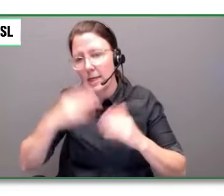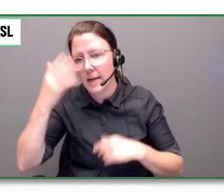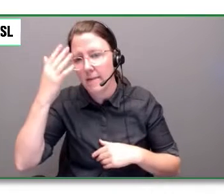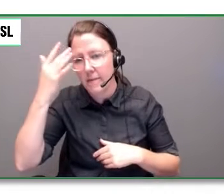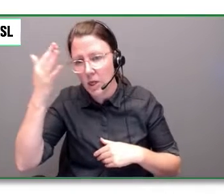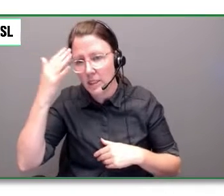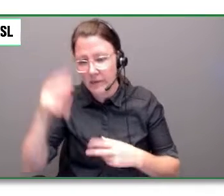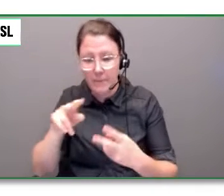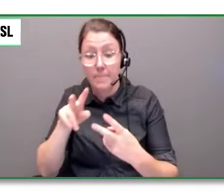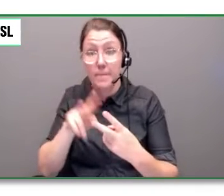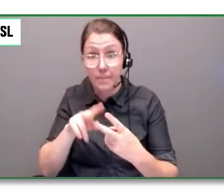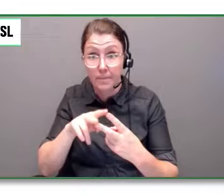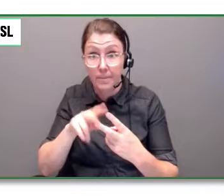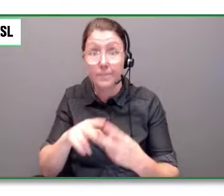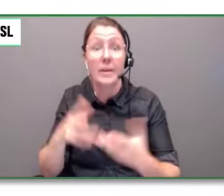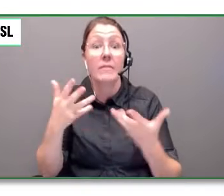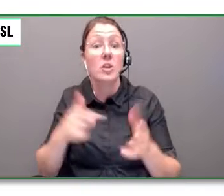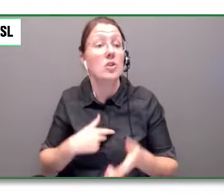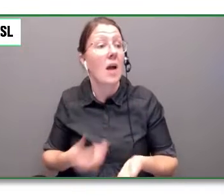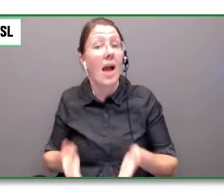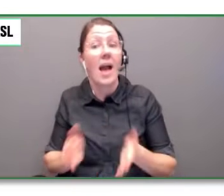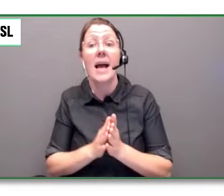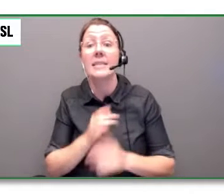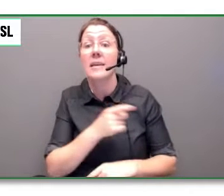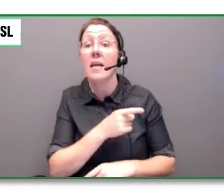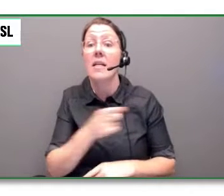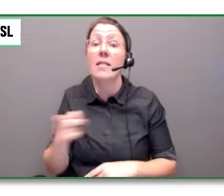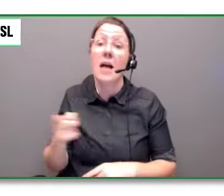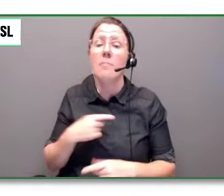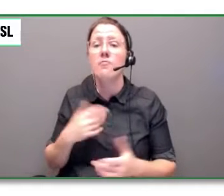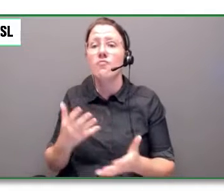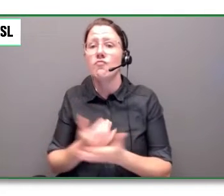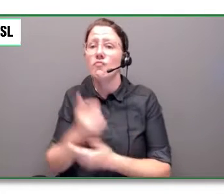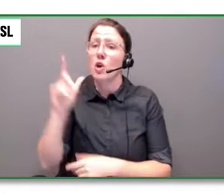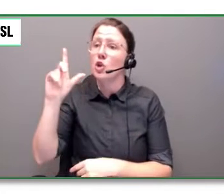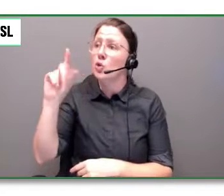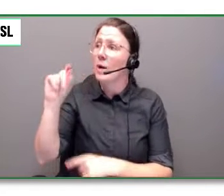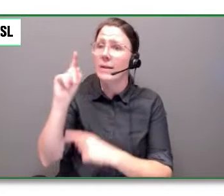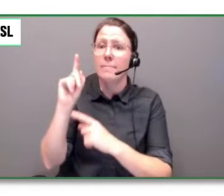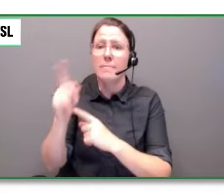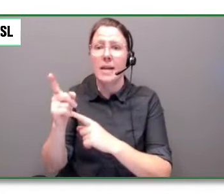they walk around campus for the first 20 minutes of class and try to get into the